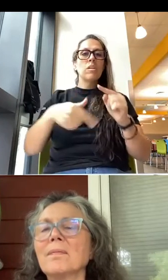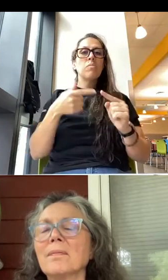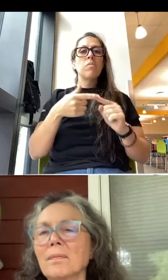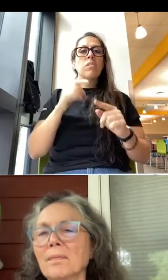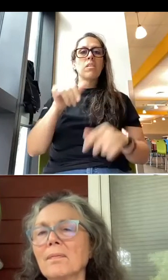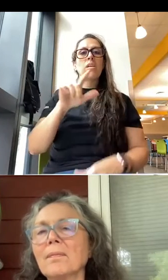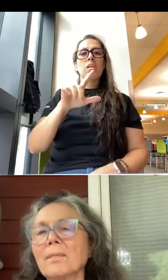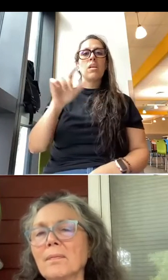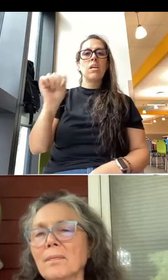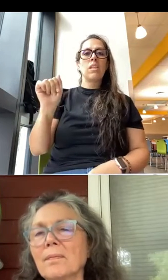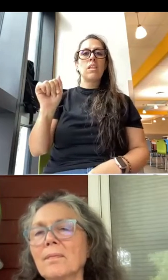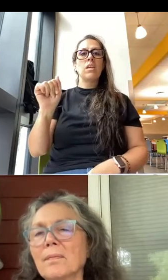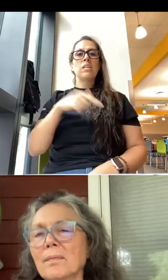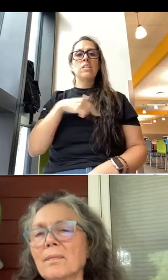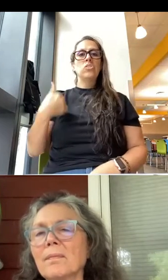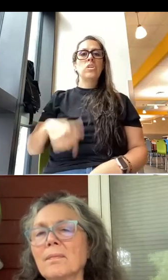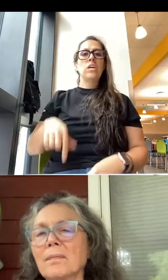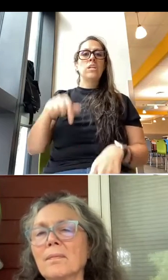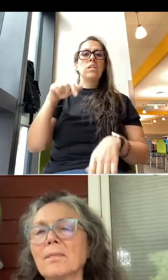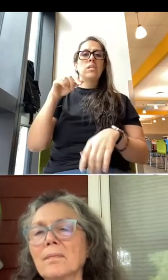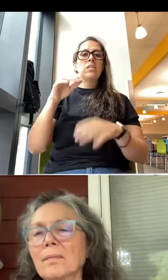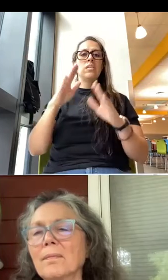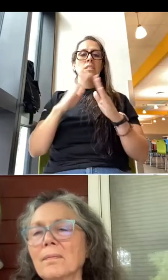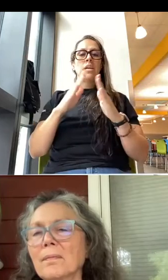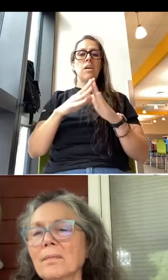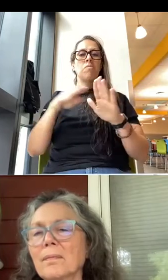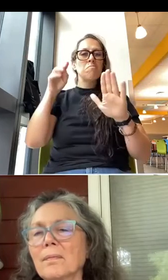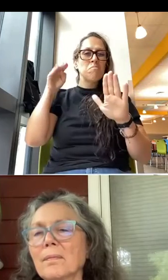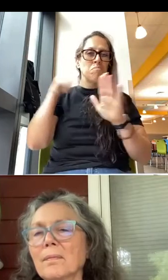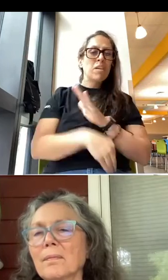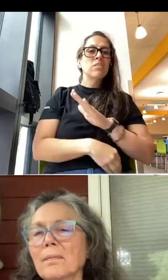massacre could be, um, and supporting it through the music,